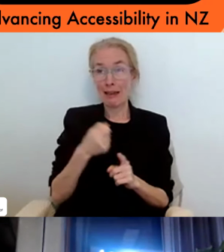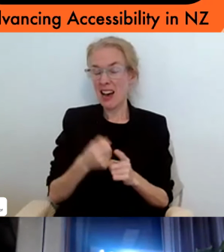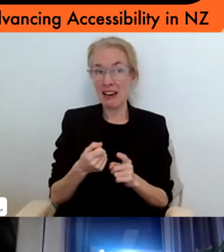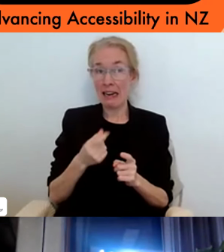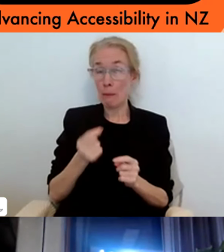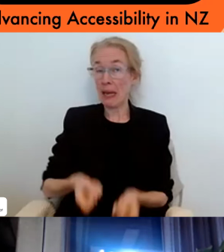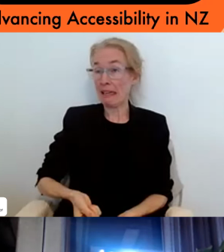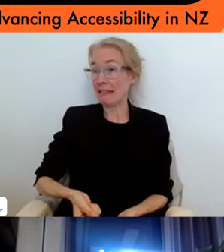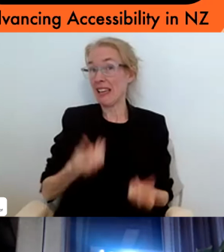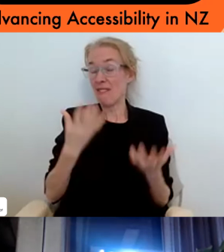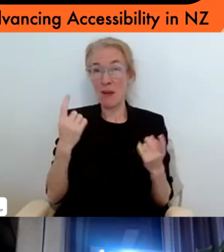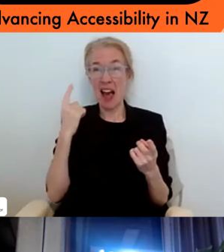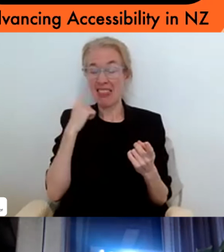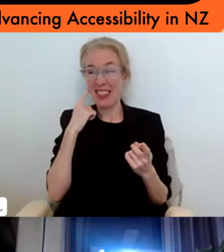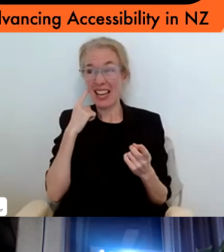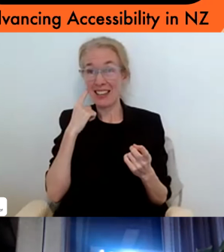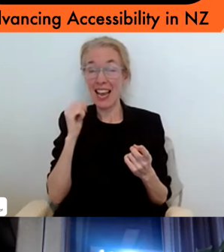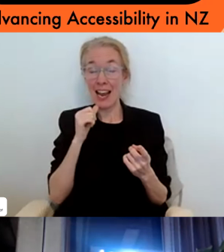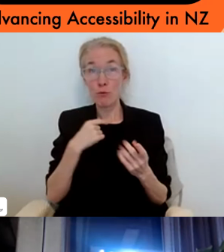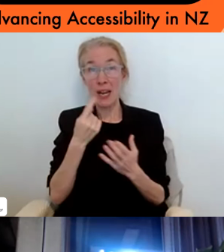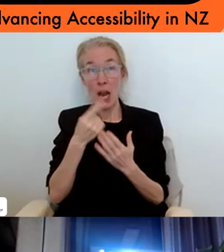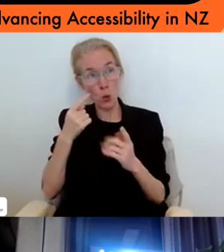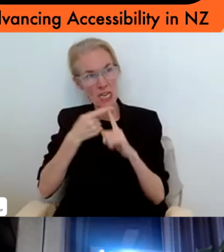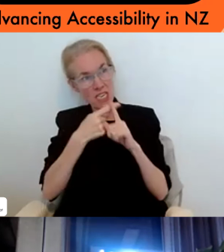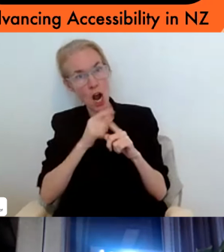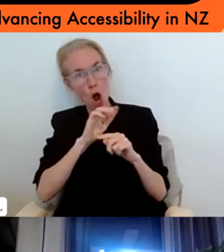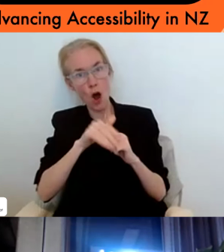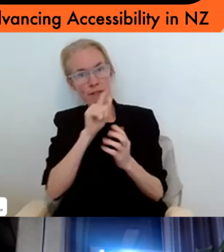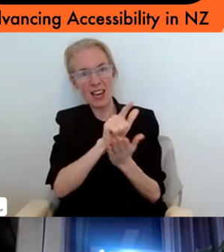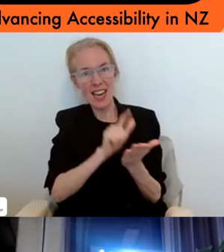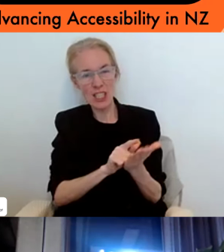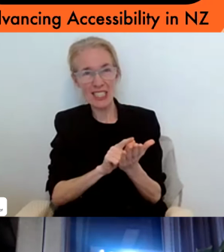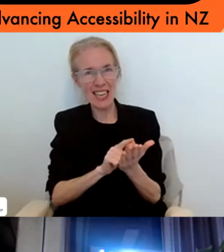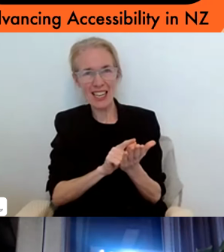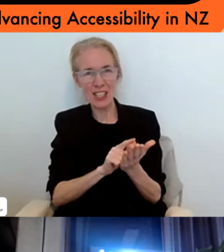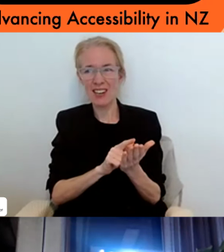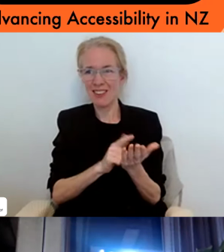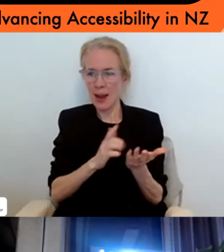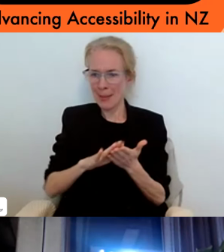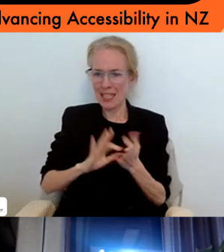further down the road and our population is aging rapidly. We can't afford